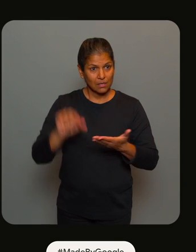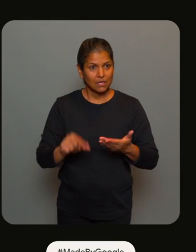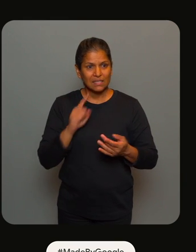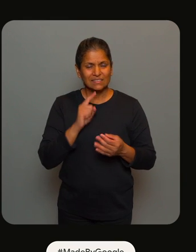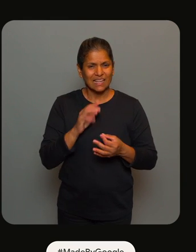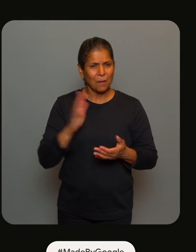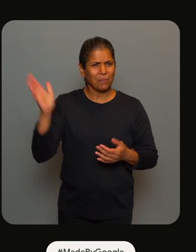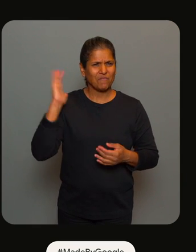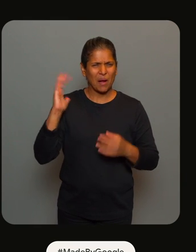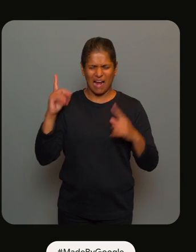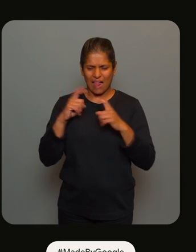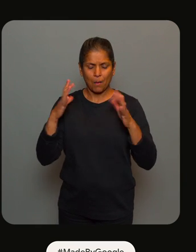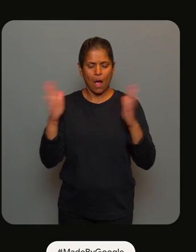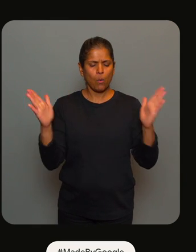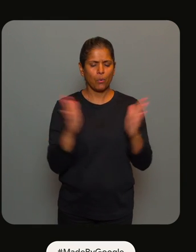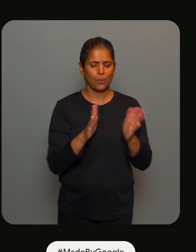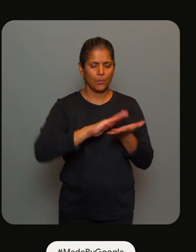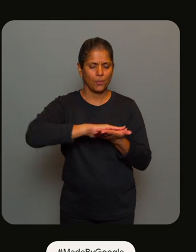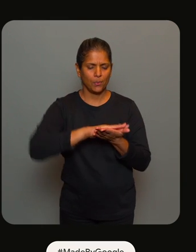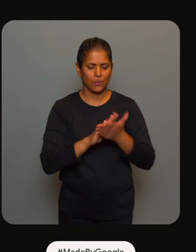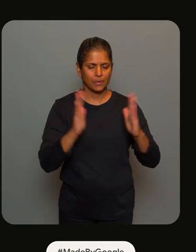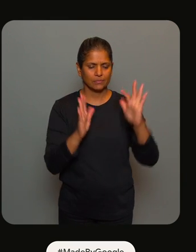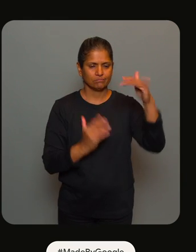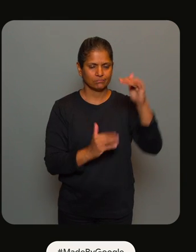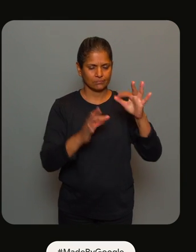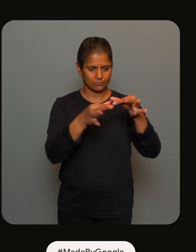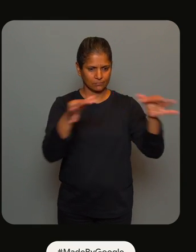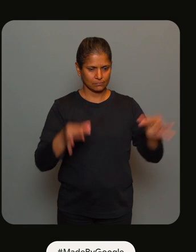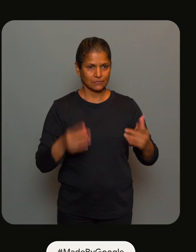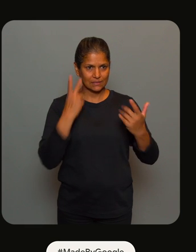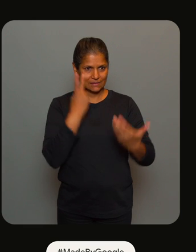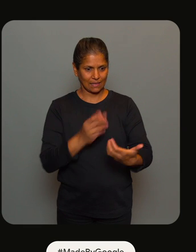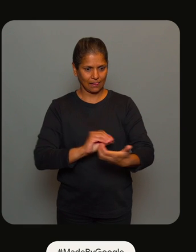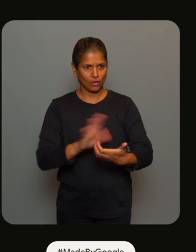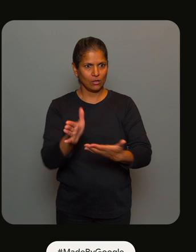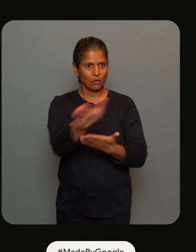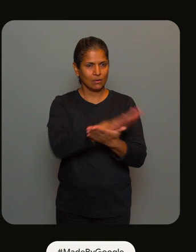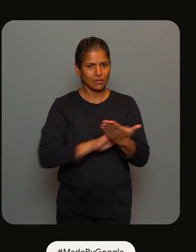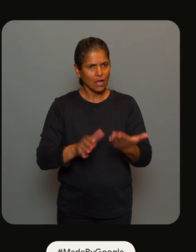phones, and it’s durable, to hold up against the ups and downs of life.